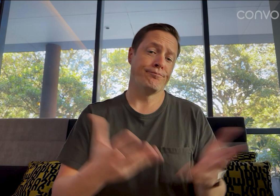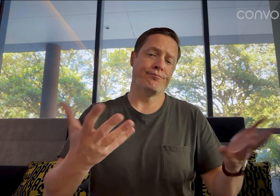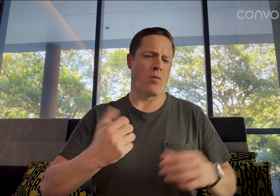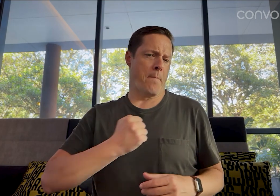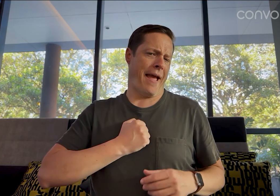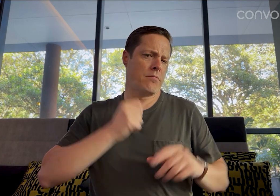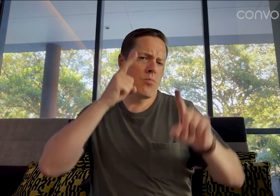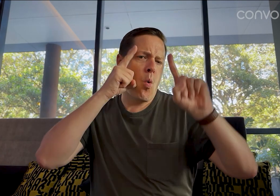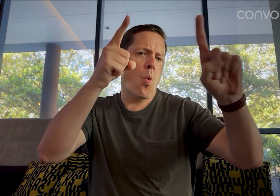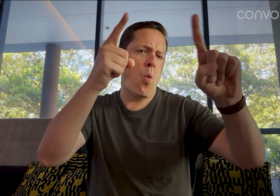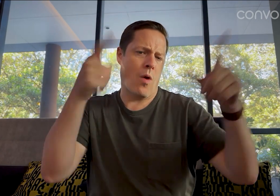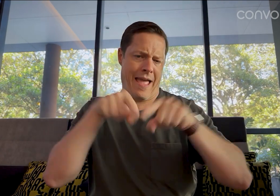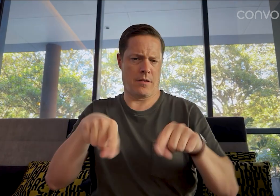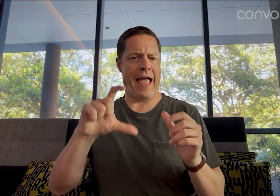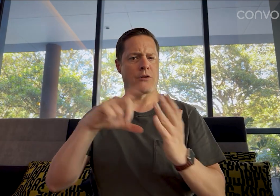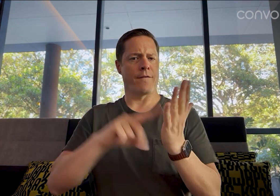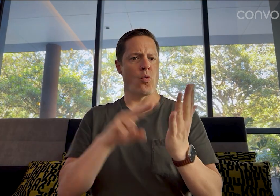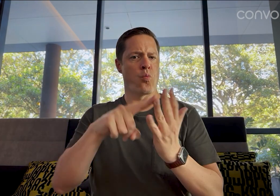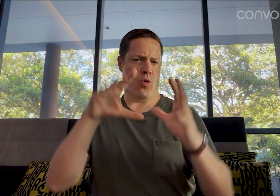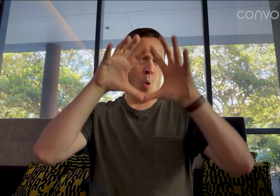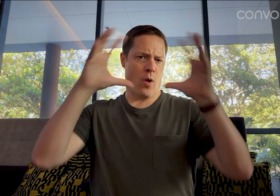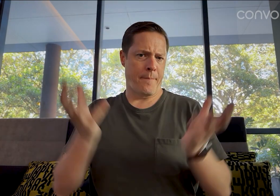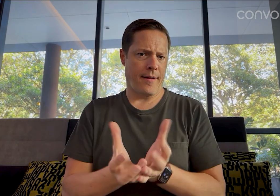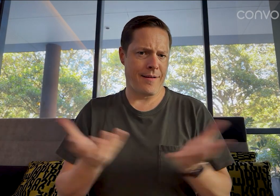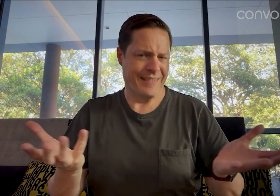My goal for Convo Global